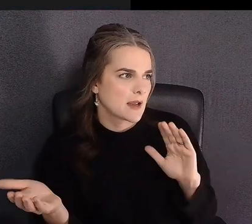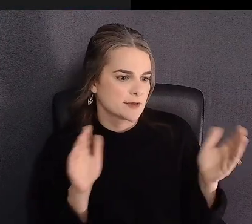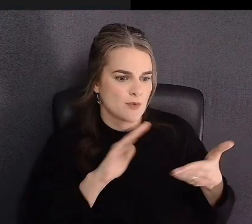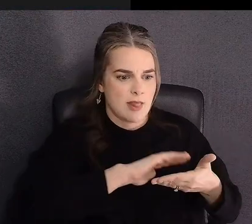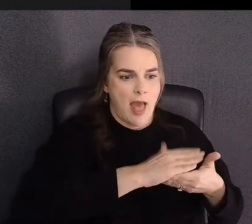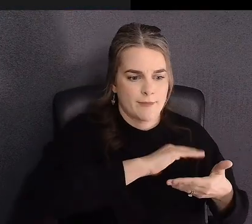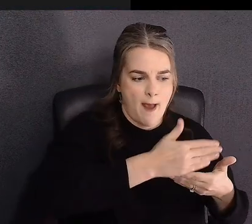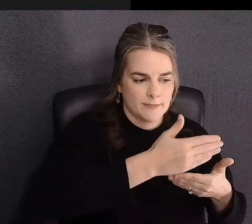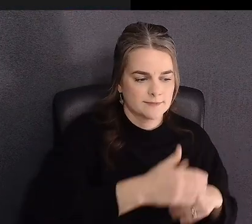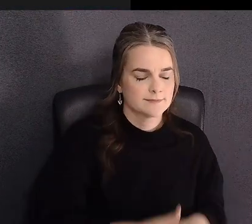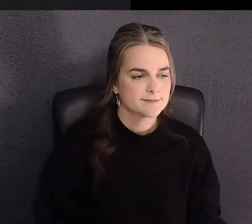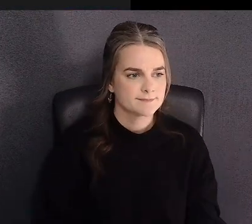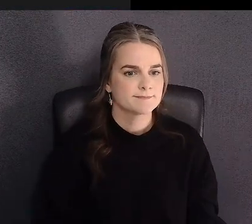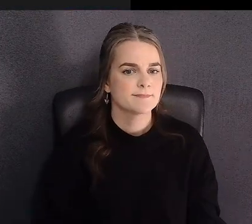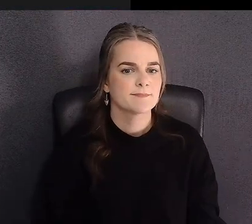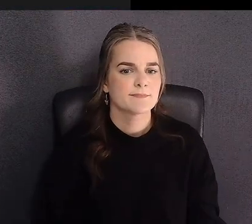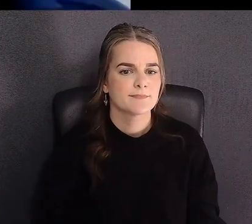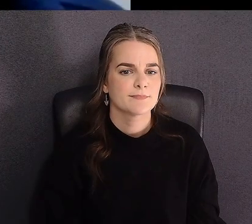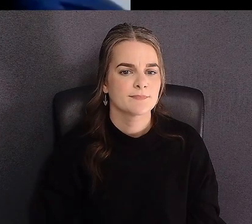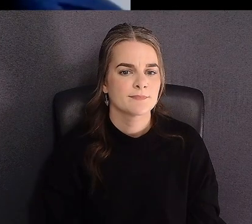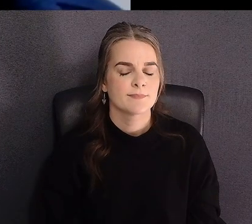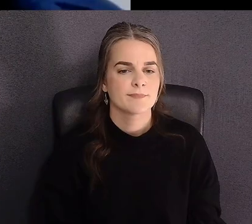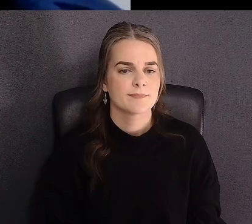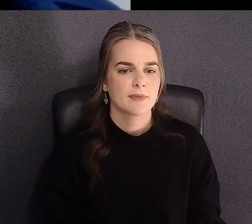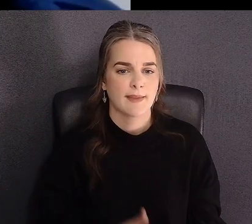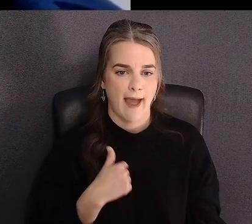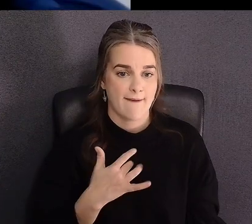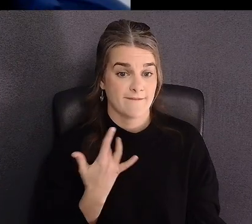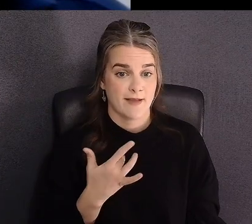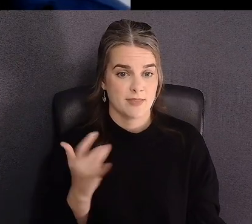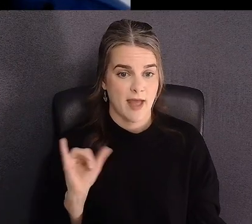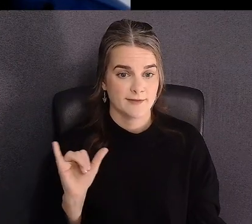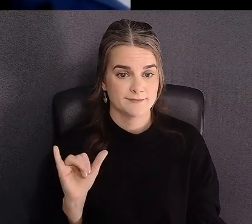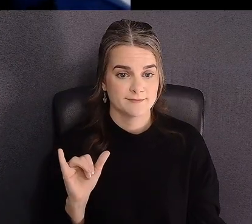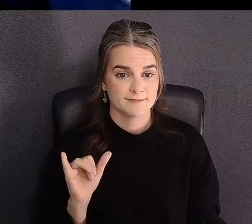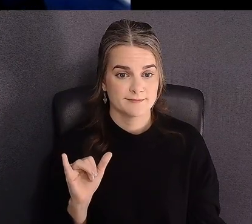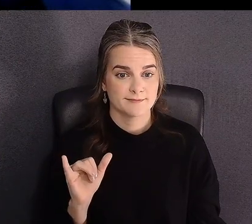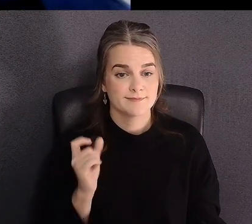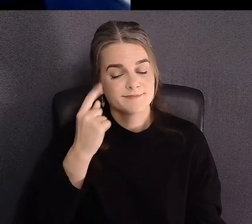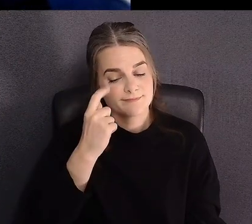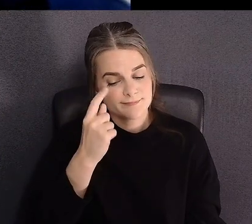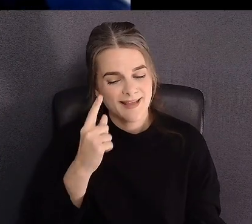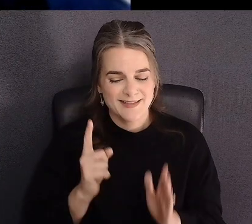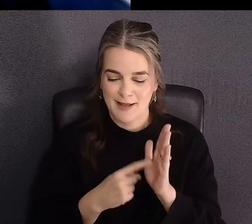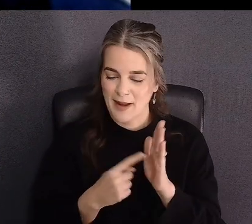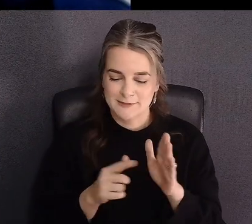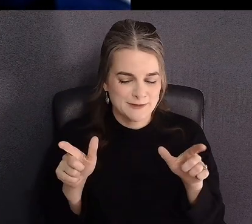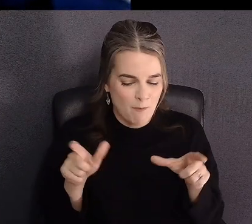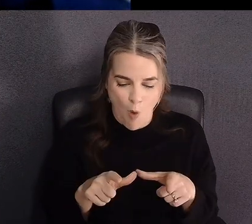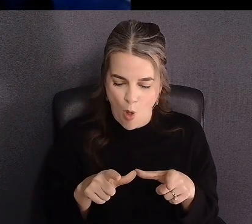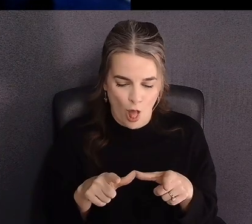And I feel like because it's so small, you sometimes have to--